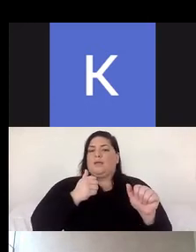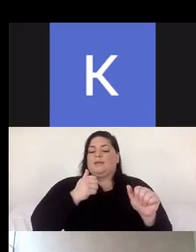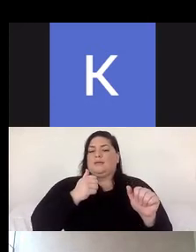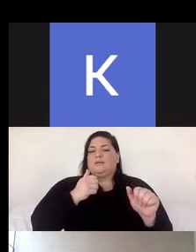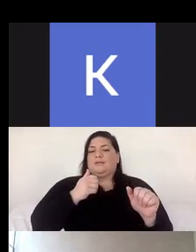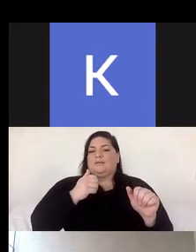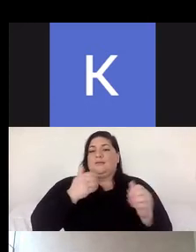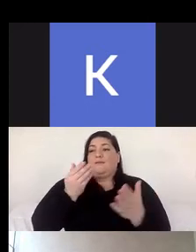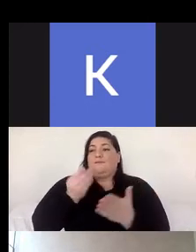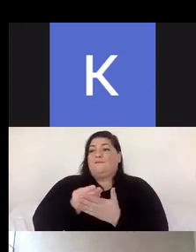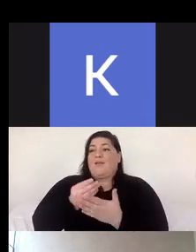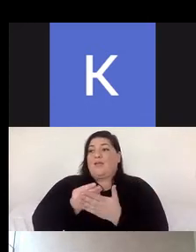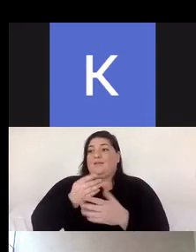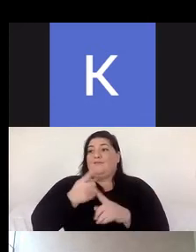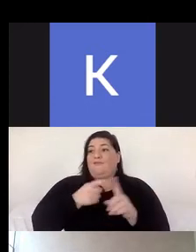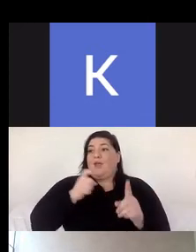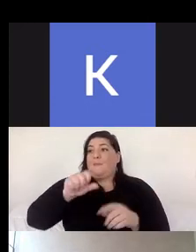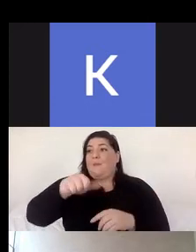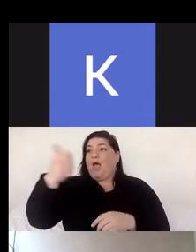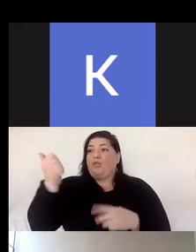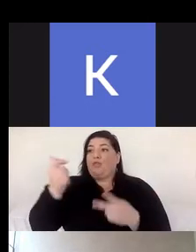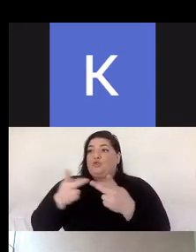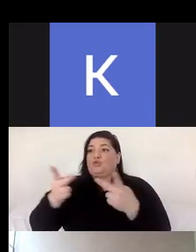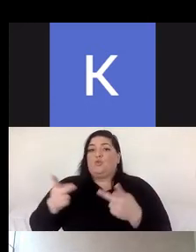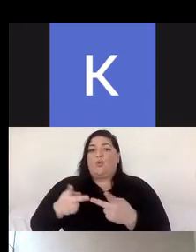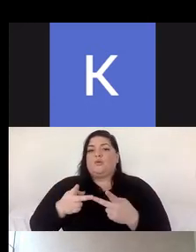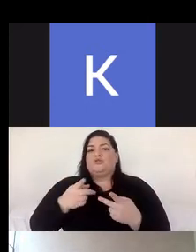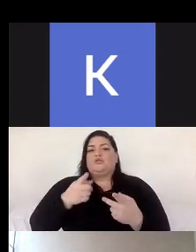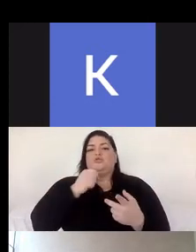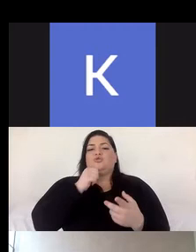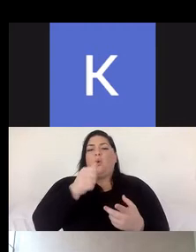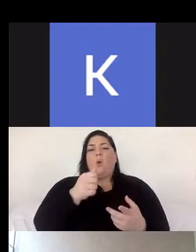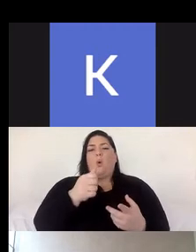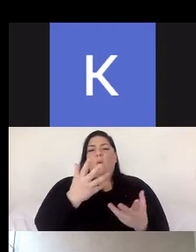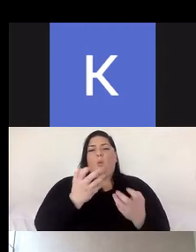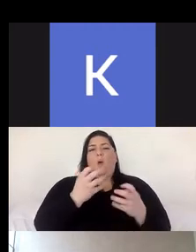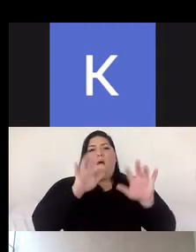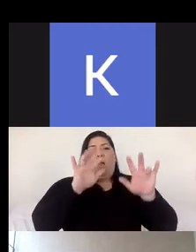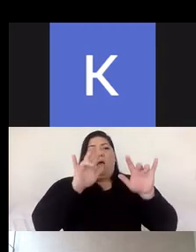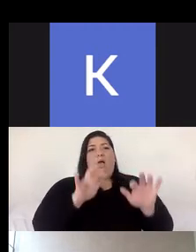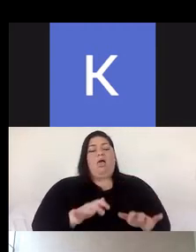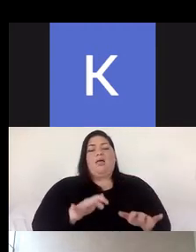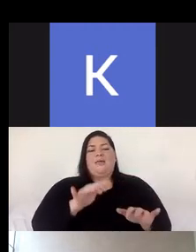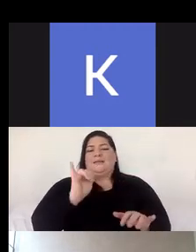funded by other sources just to fill space. That's not helpful.